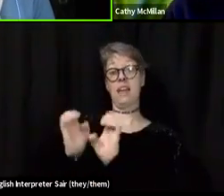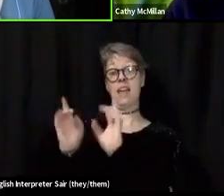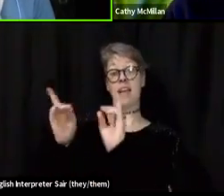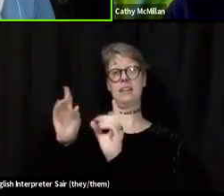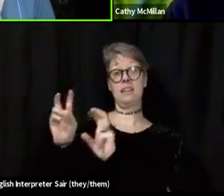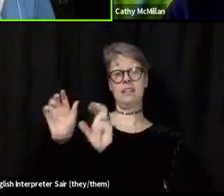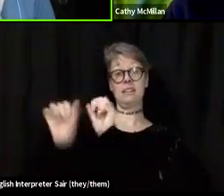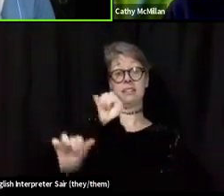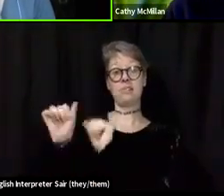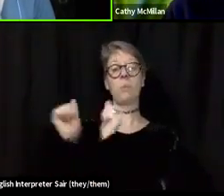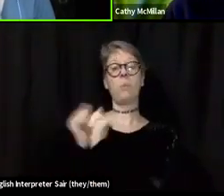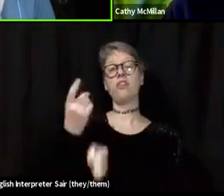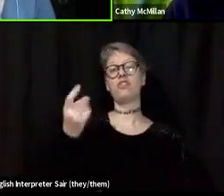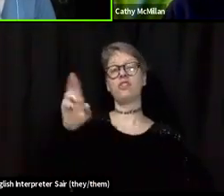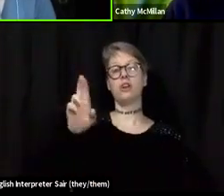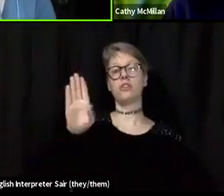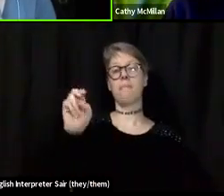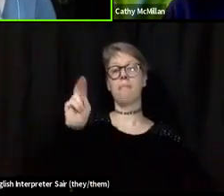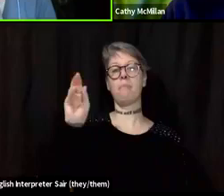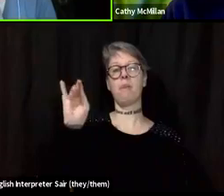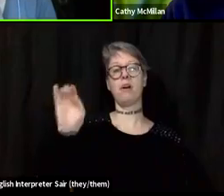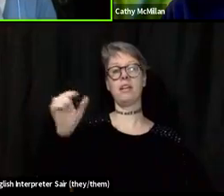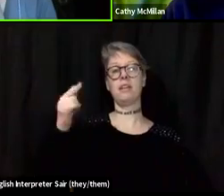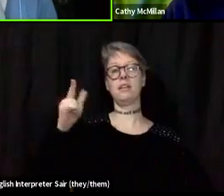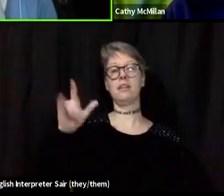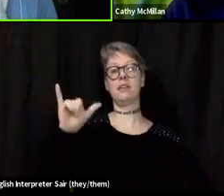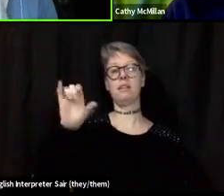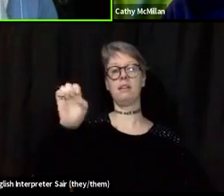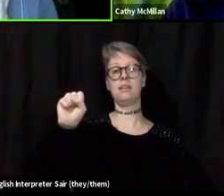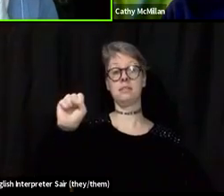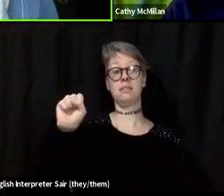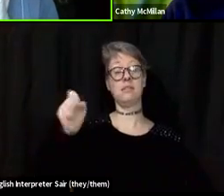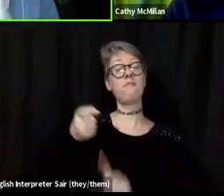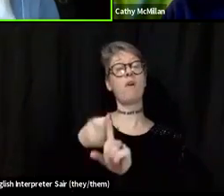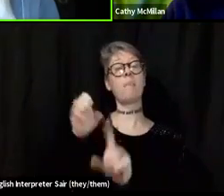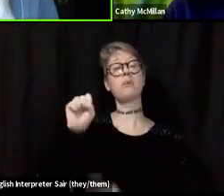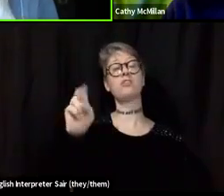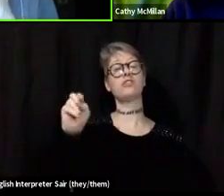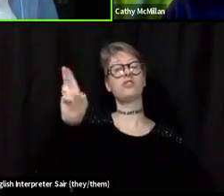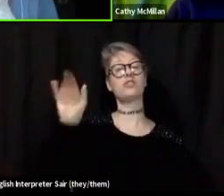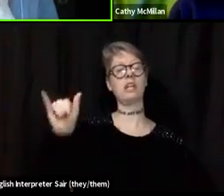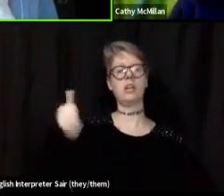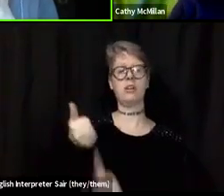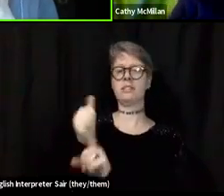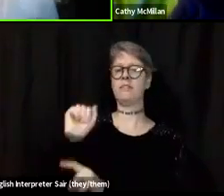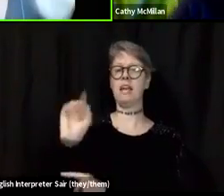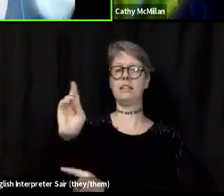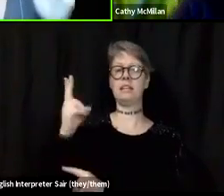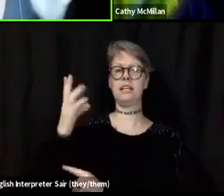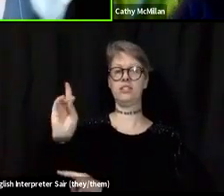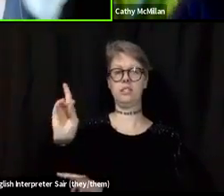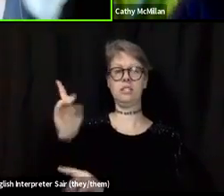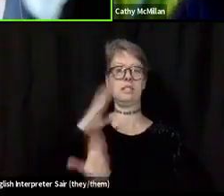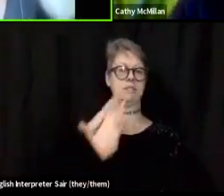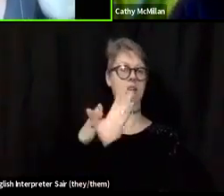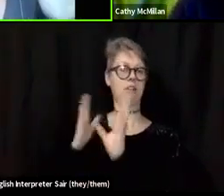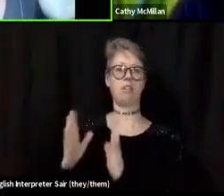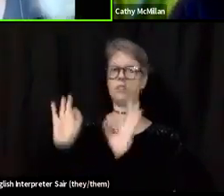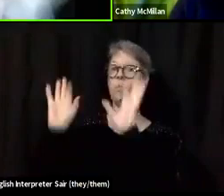ite, psyche ite get assessment with second assessment with, Doc second assessment with Dr Bonnie Gillis in Surrey and she. he is an amazing Ed he is an amazing hg psychology he is an amazing hg